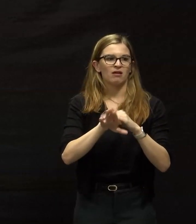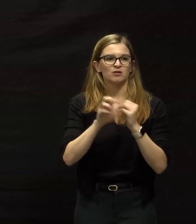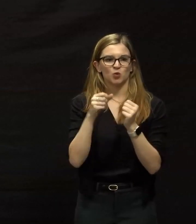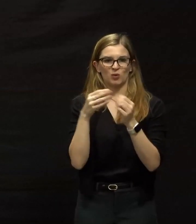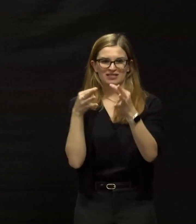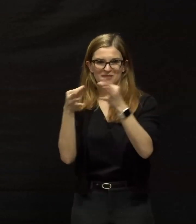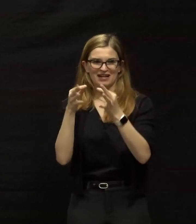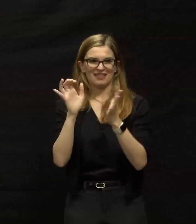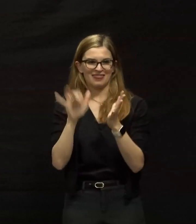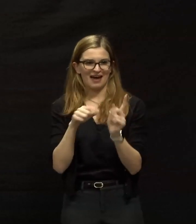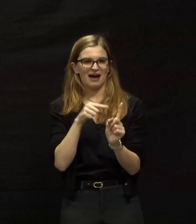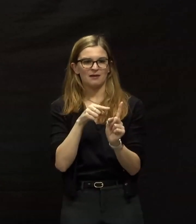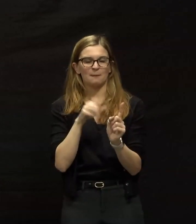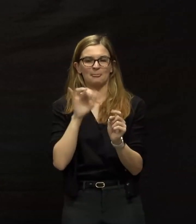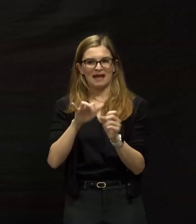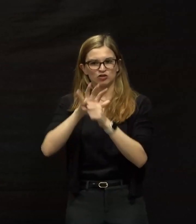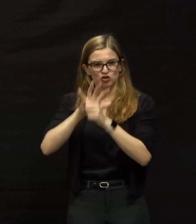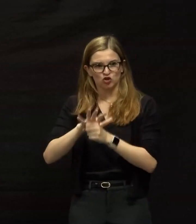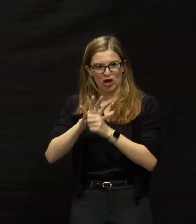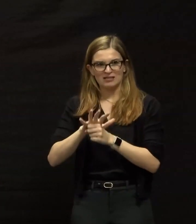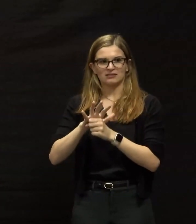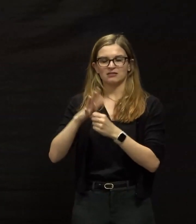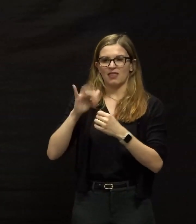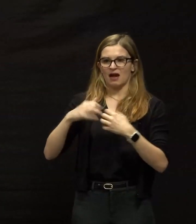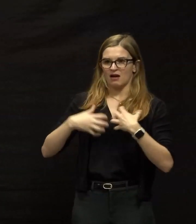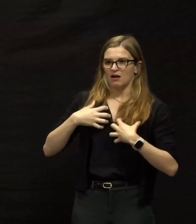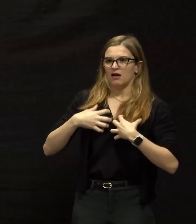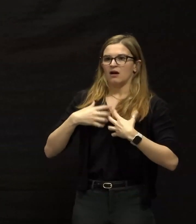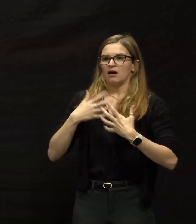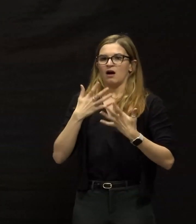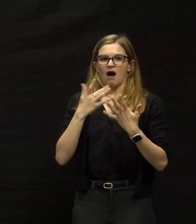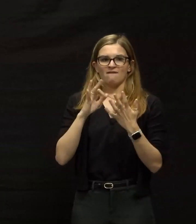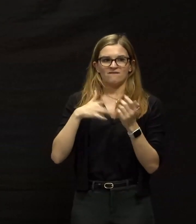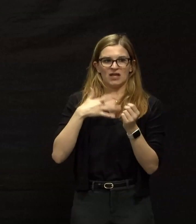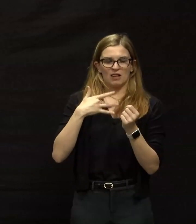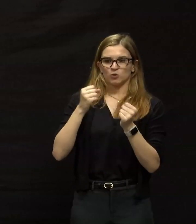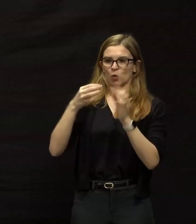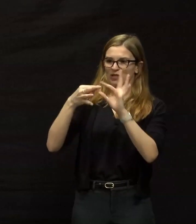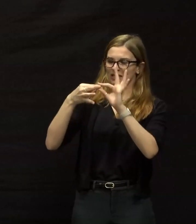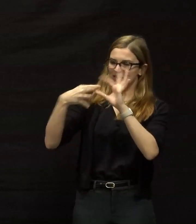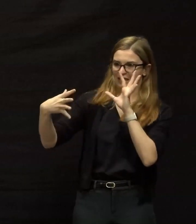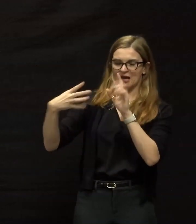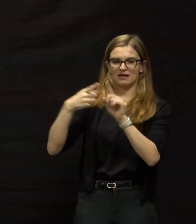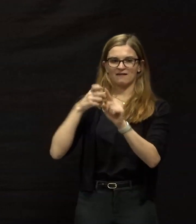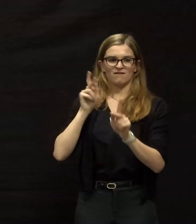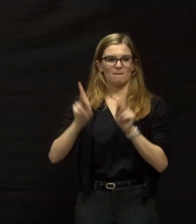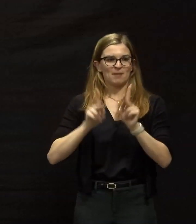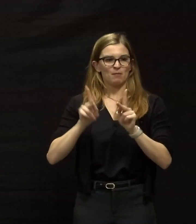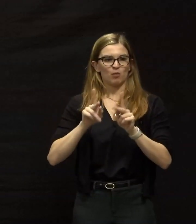Maybe they don't have access there. So we'll go through those types of stressors, anxiety that they're having,